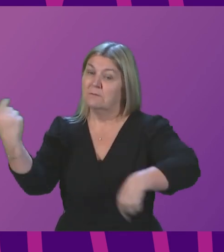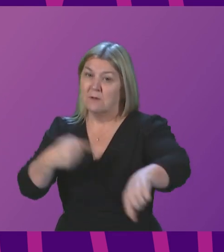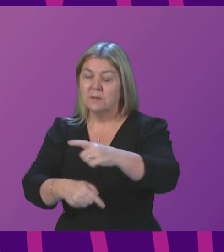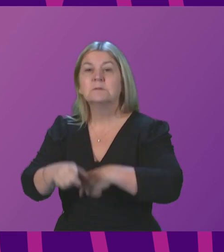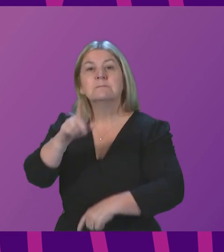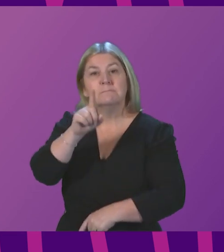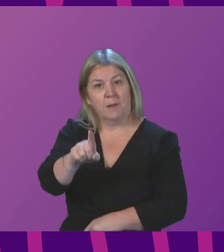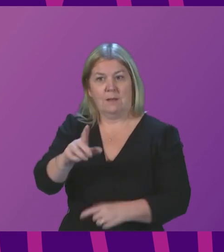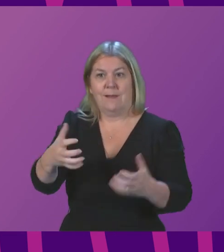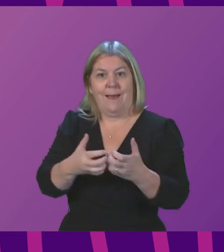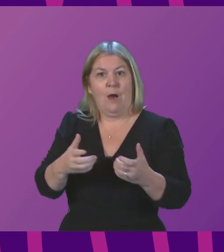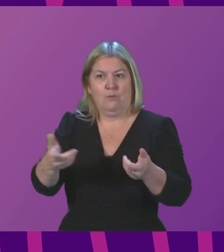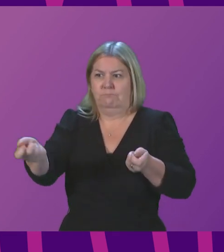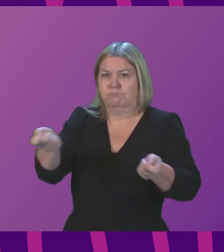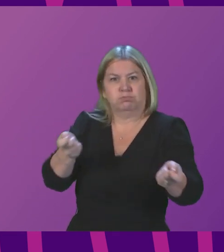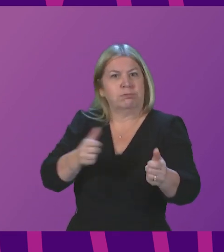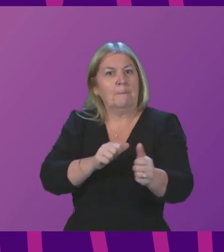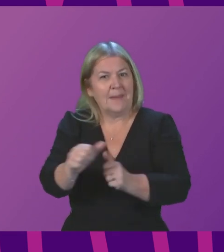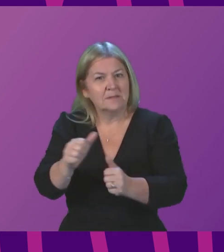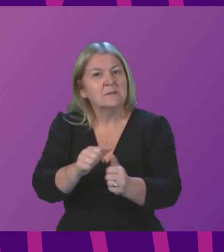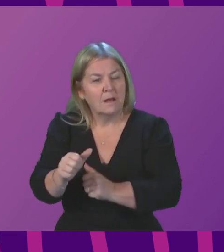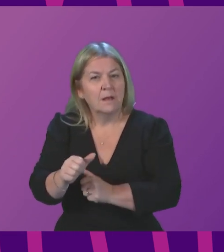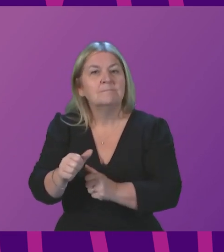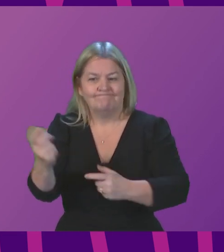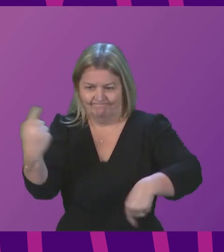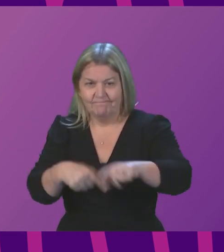to slow its transmission is by complying with all the protections. I appeal to people across